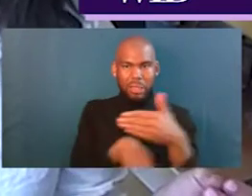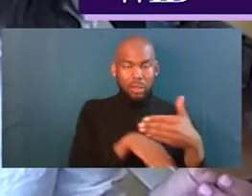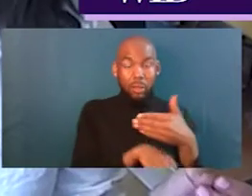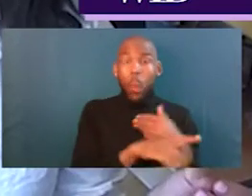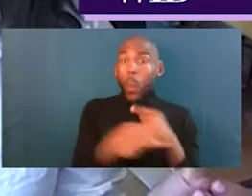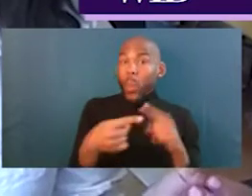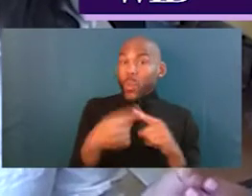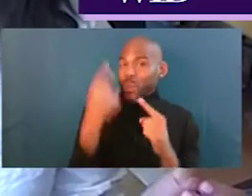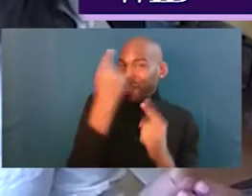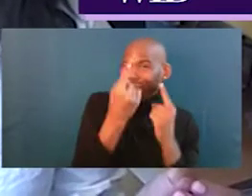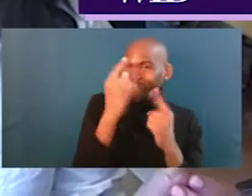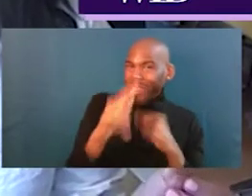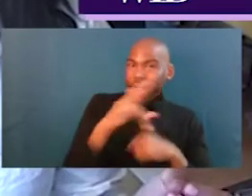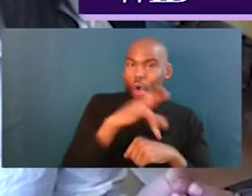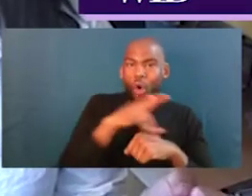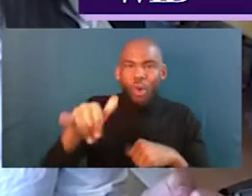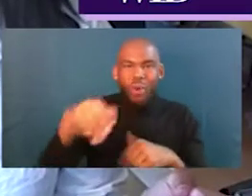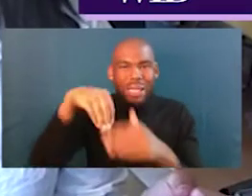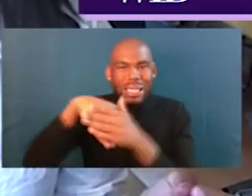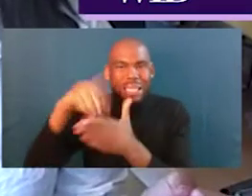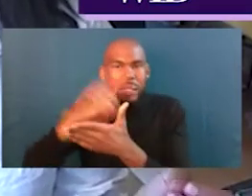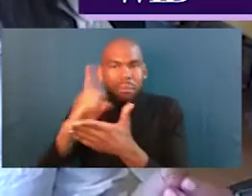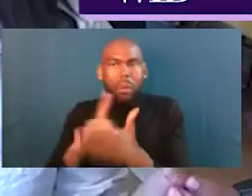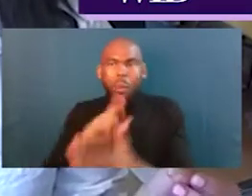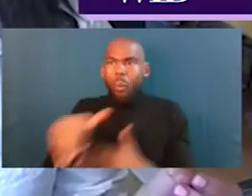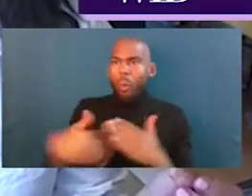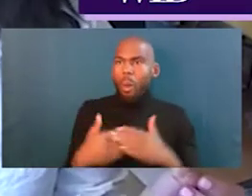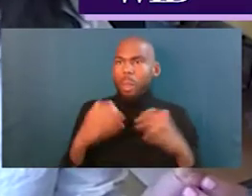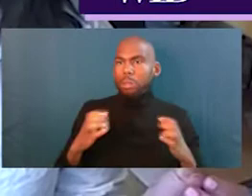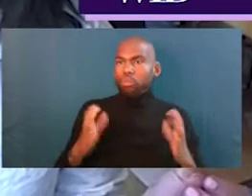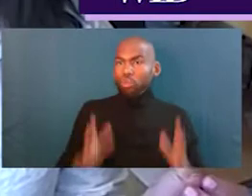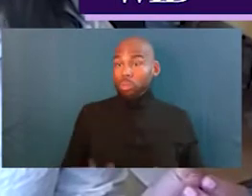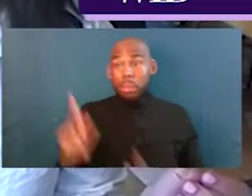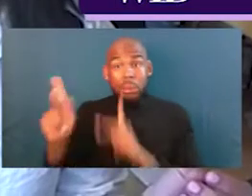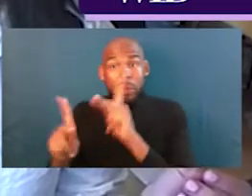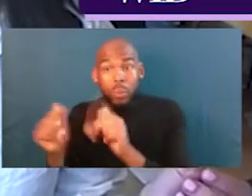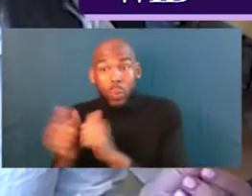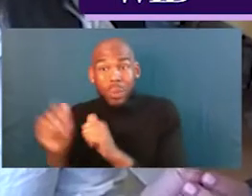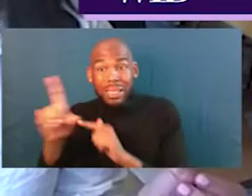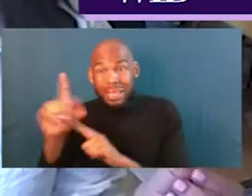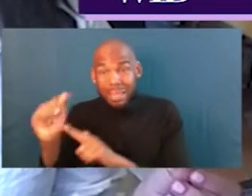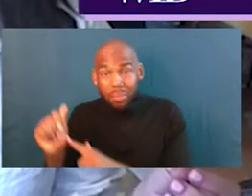is considered early and throughout design, all customers including people with disabilities